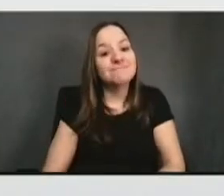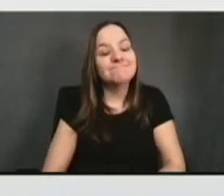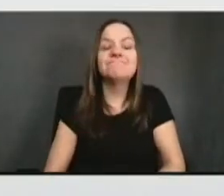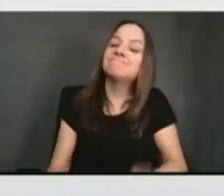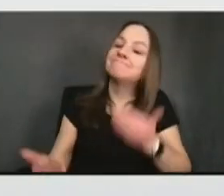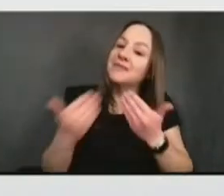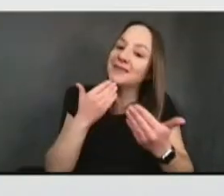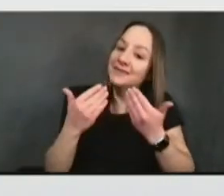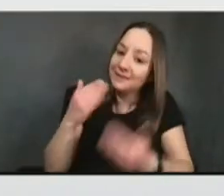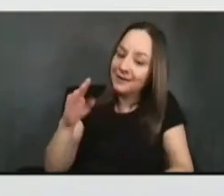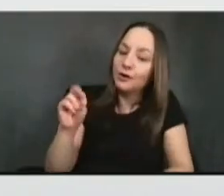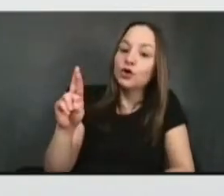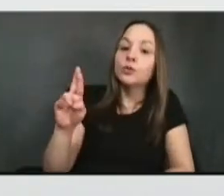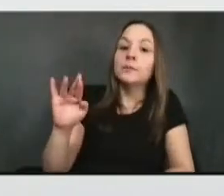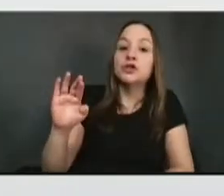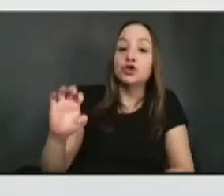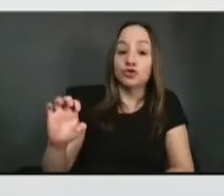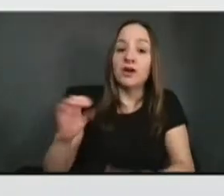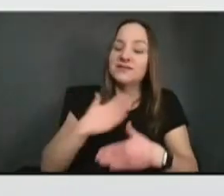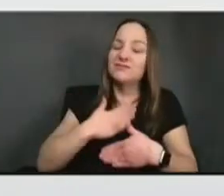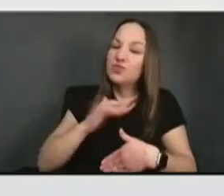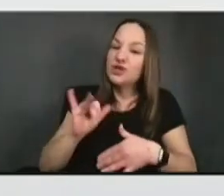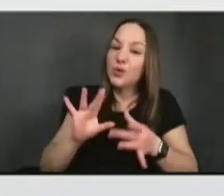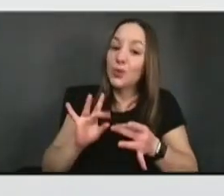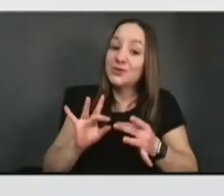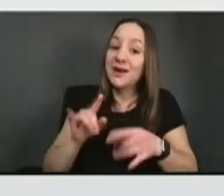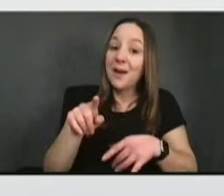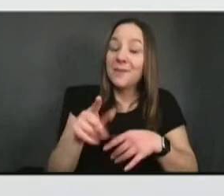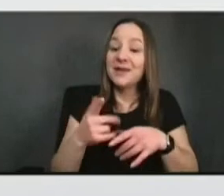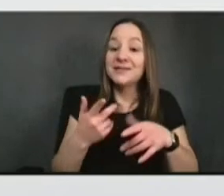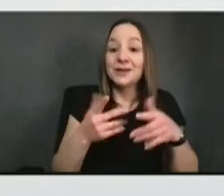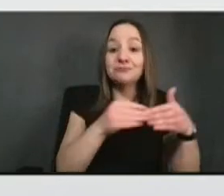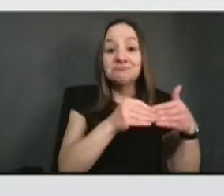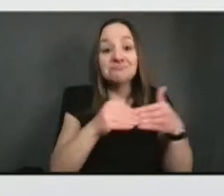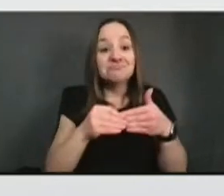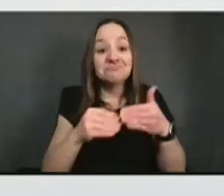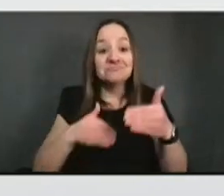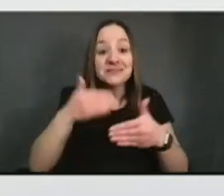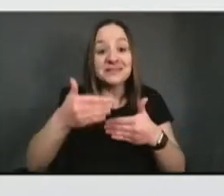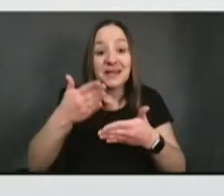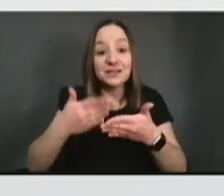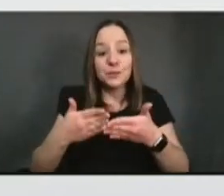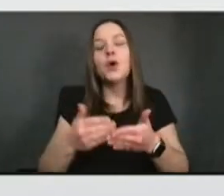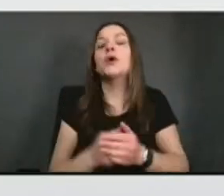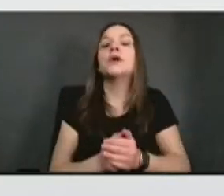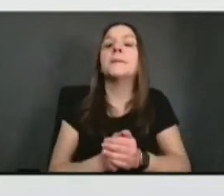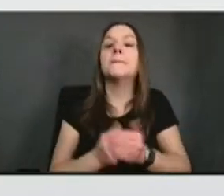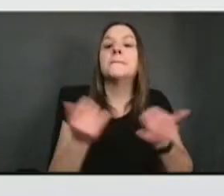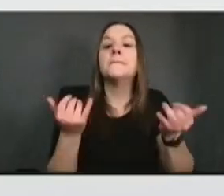Chris. Thank you, Mr Rice. We appreciate your comments, and